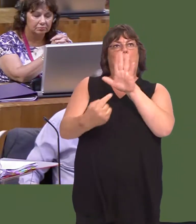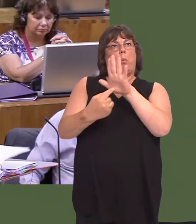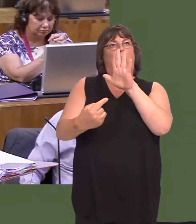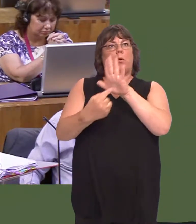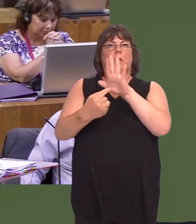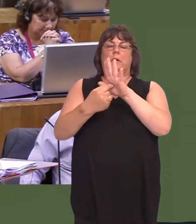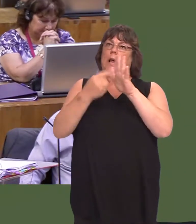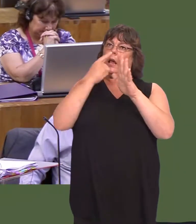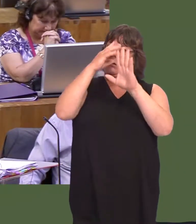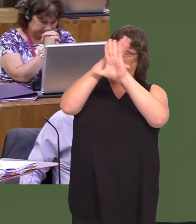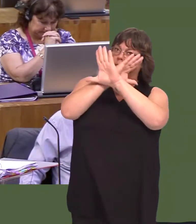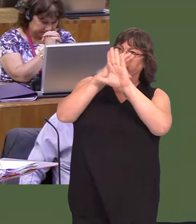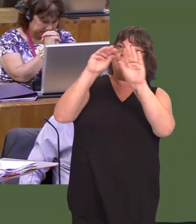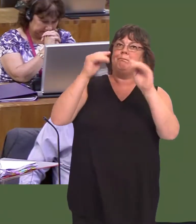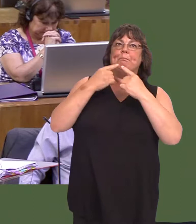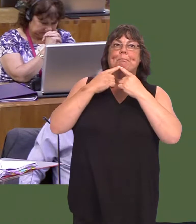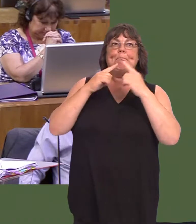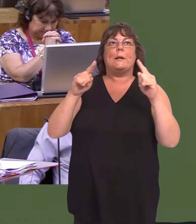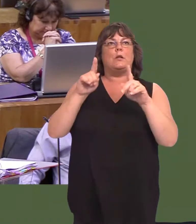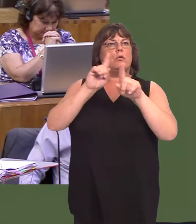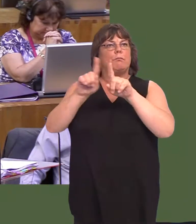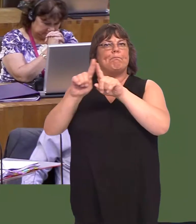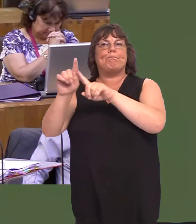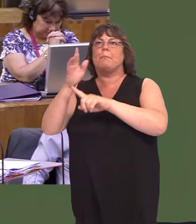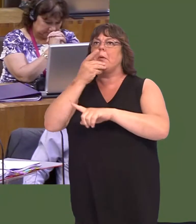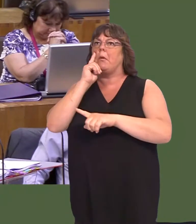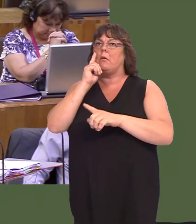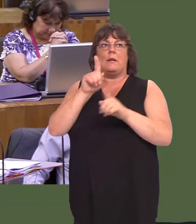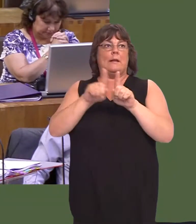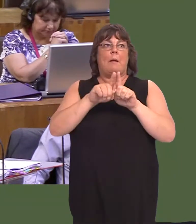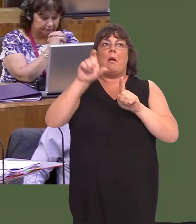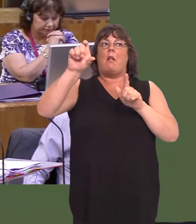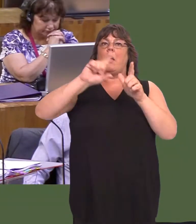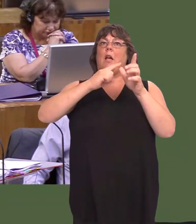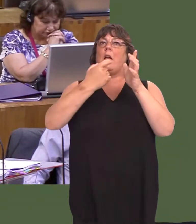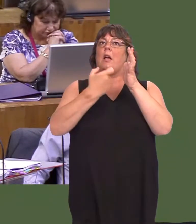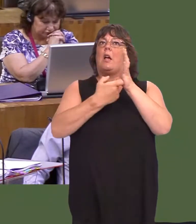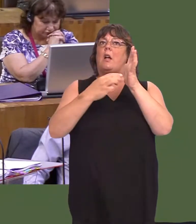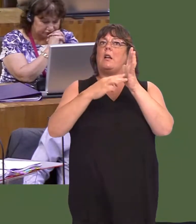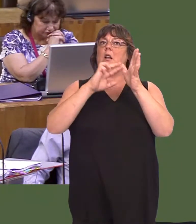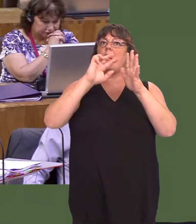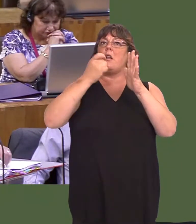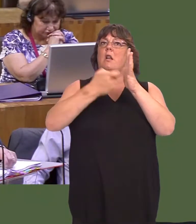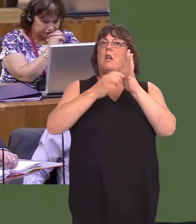a message to people, and that was true of the exhibition at Caernarfon castle, ëThe